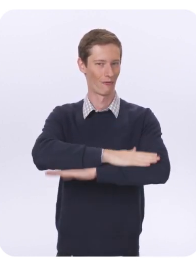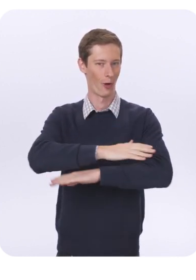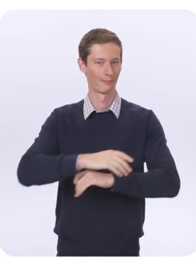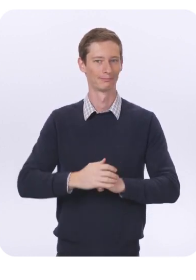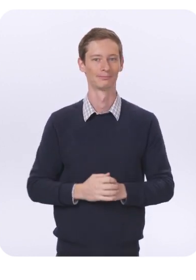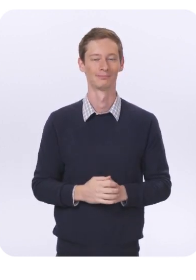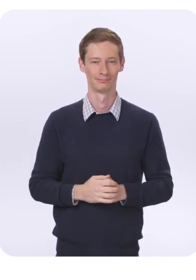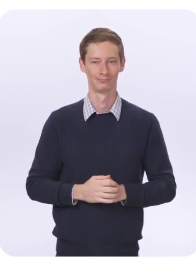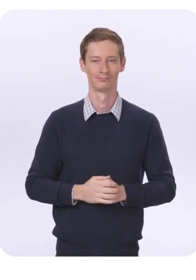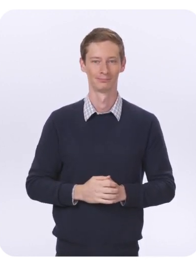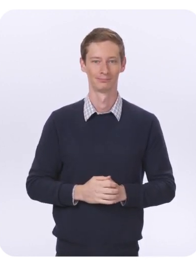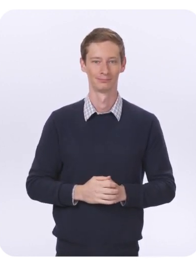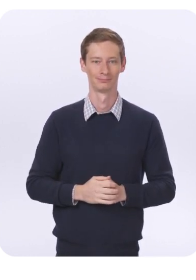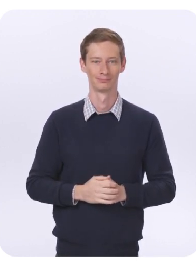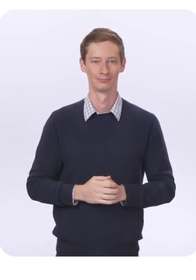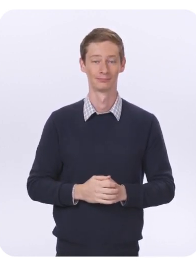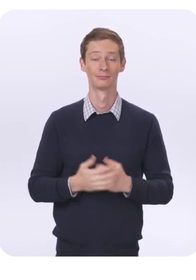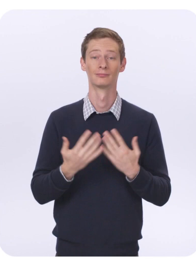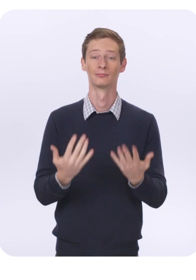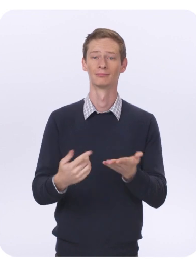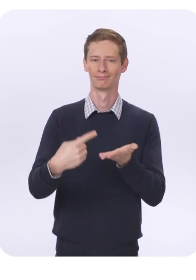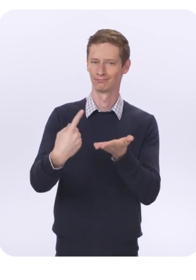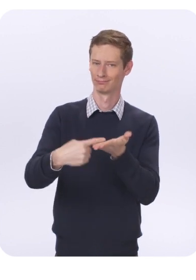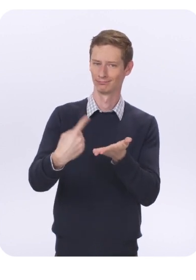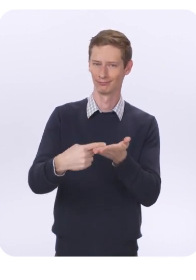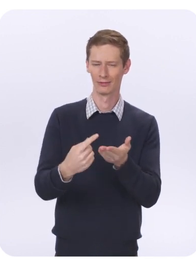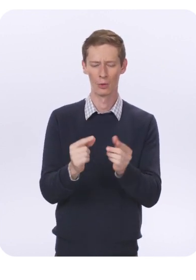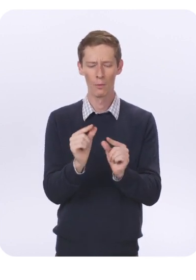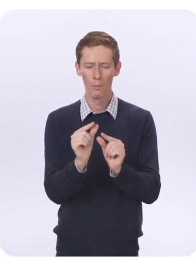We are talking much more than just incremental upgrade from Gen 1 here.